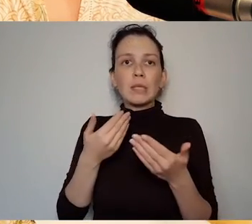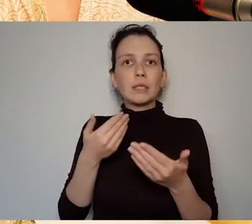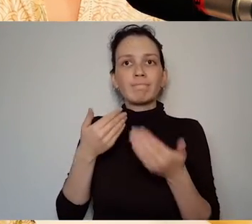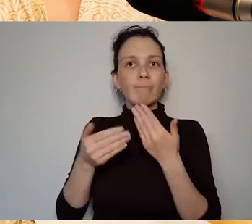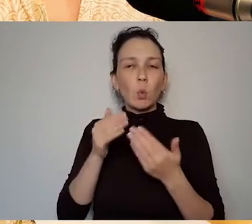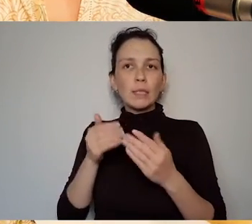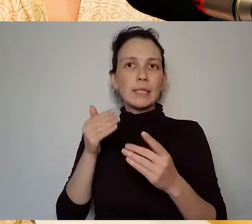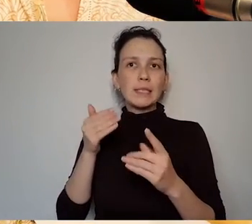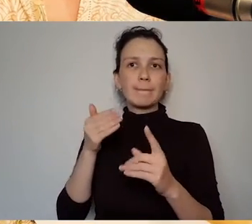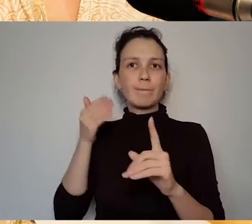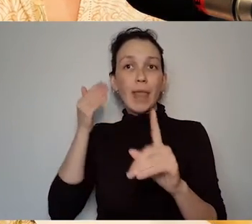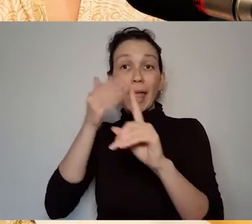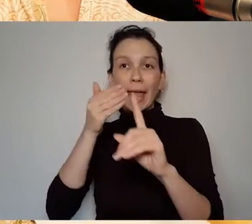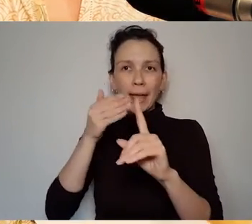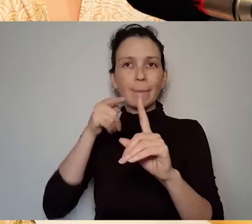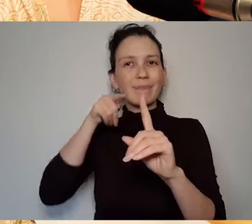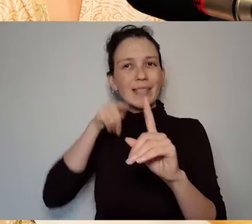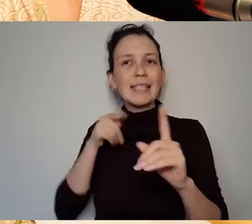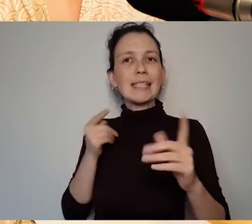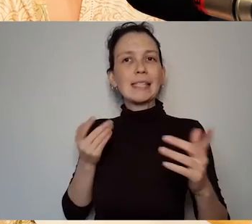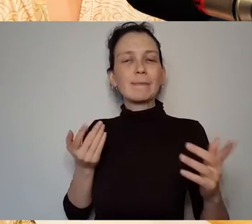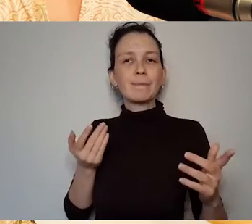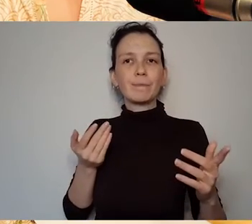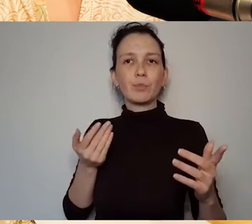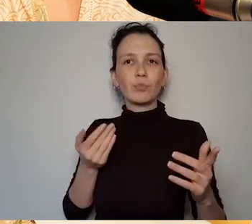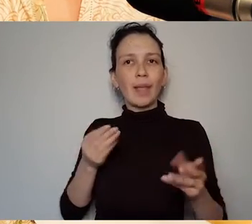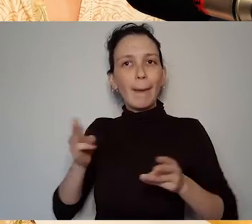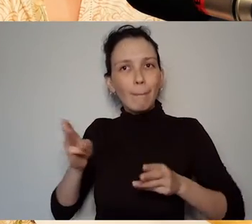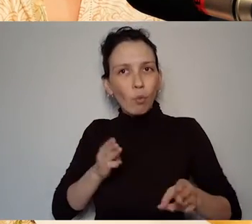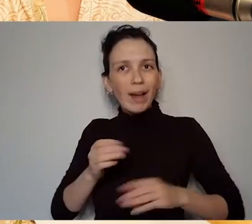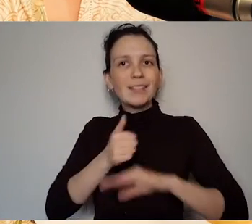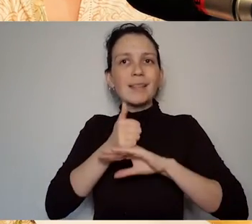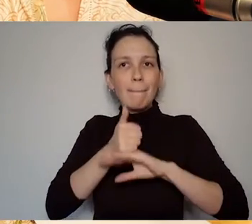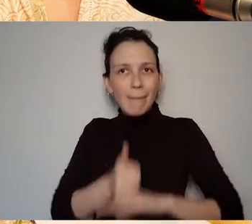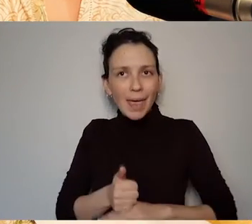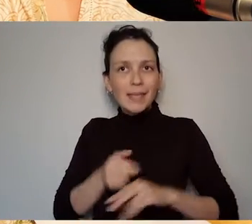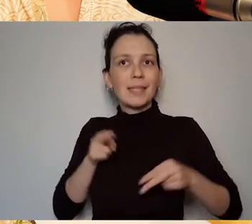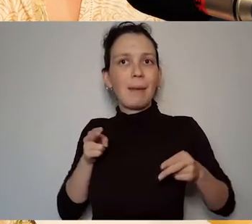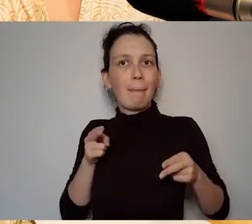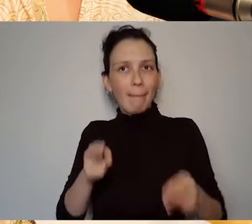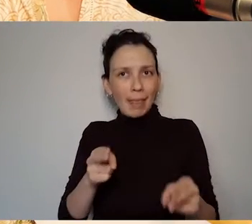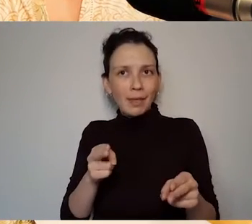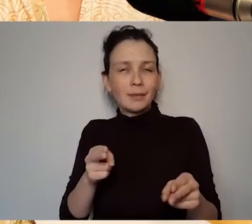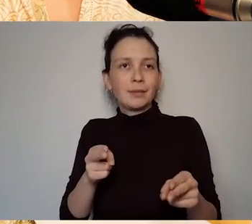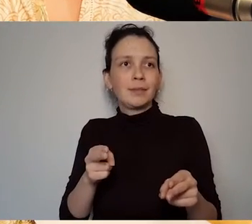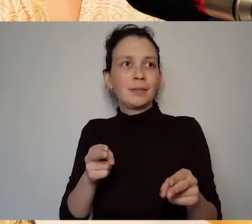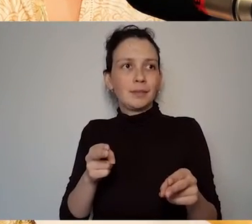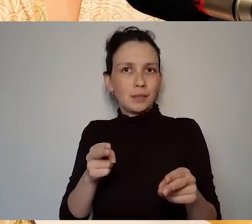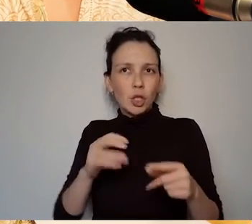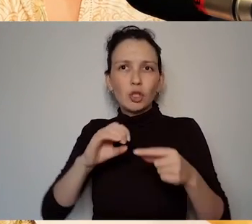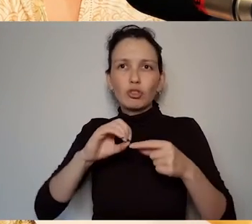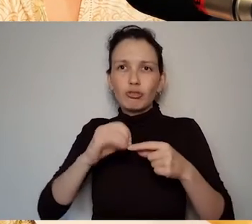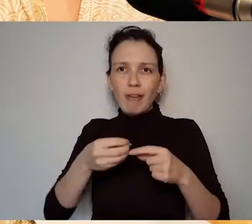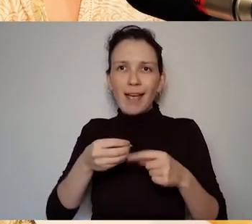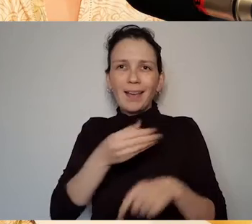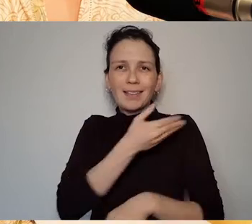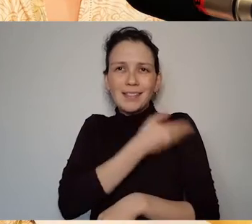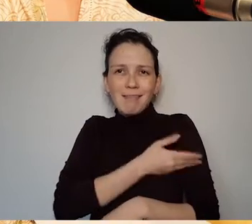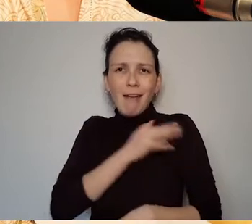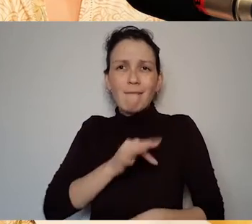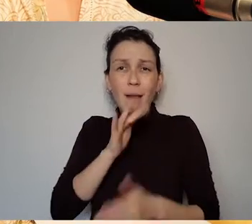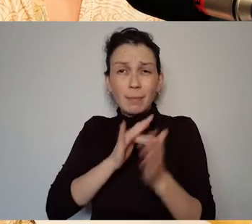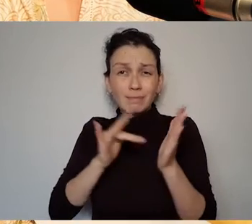practice-based research approach, to work through work from the inside of these texts. To create